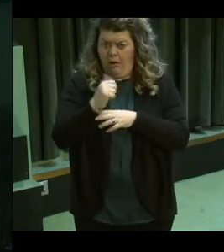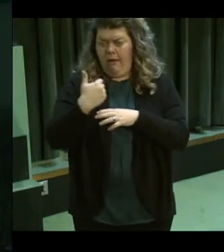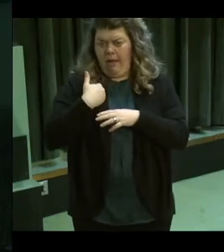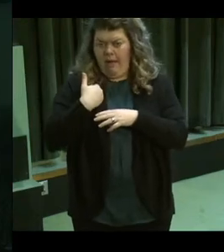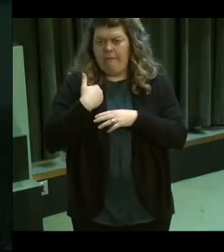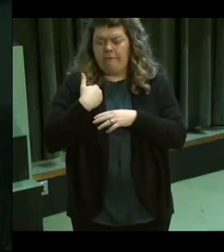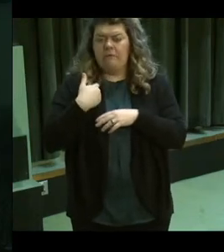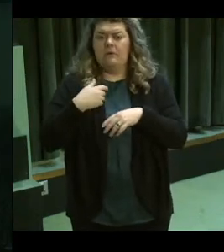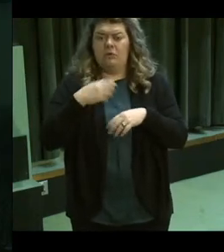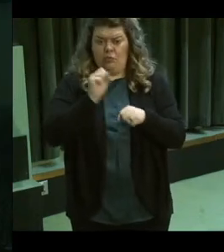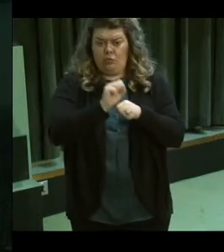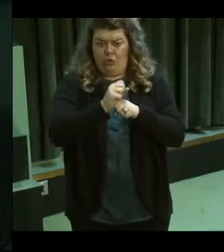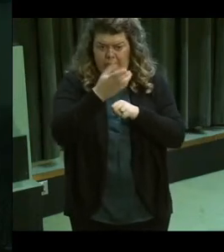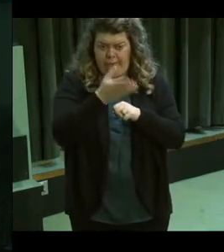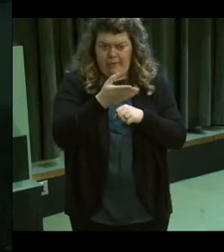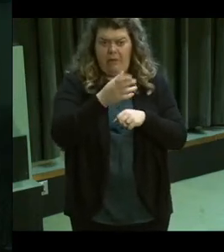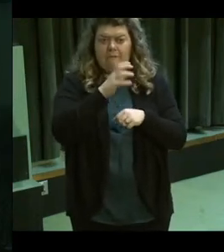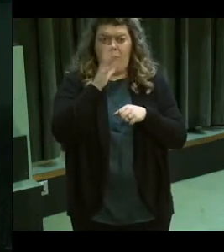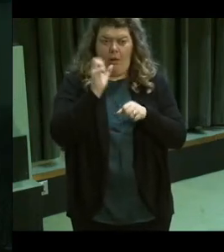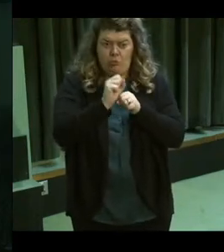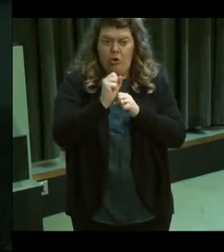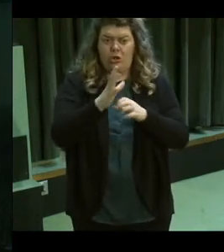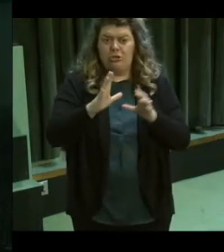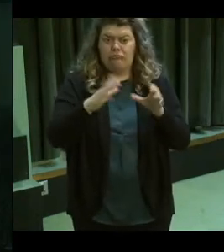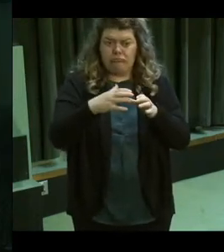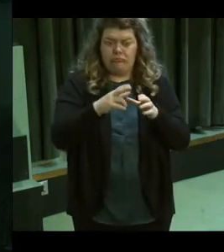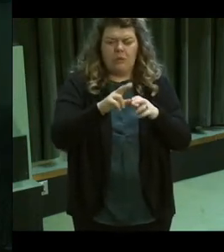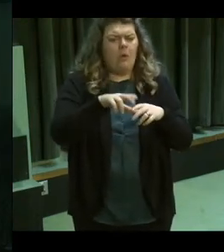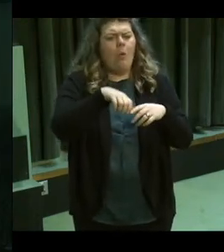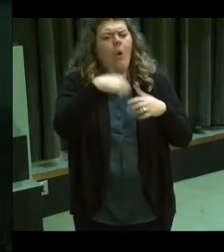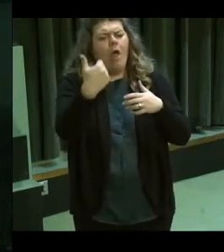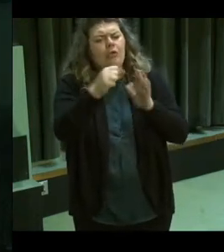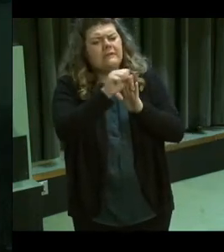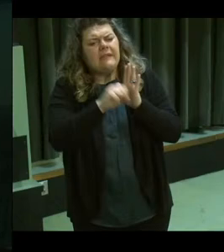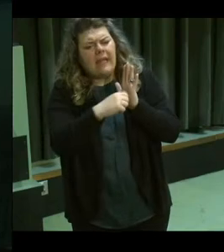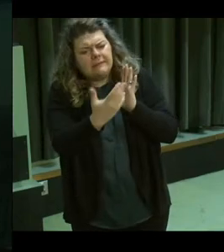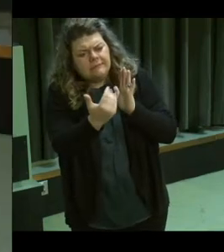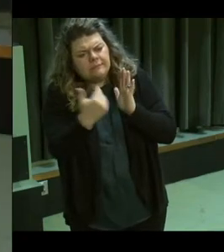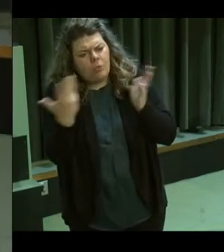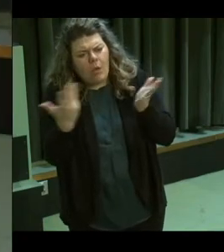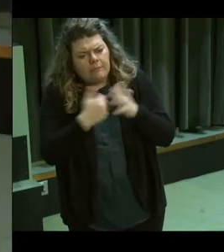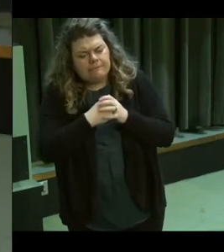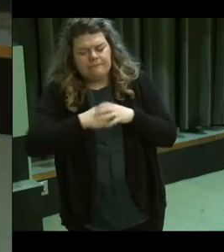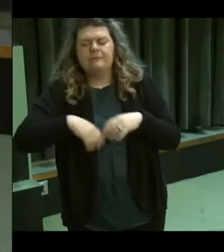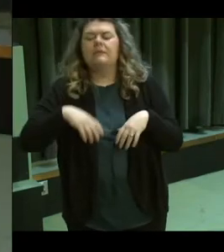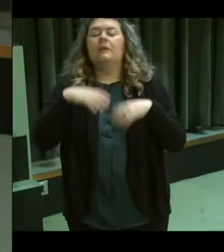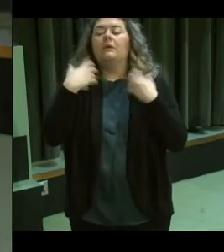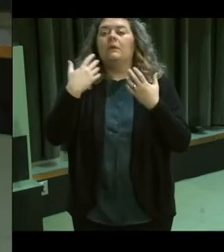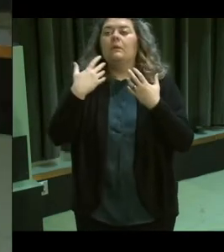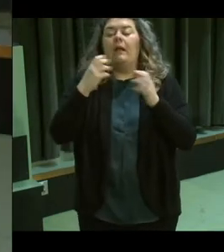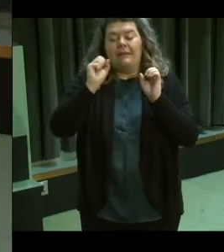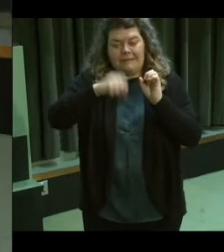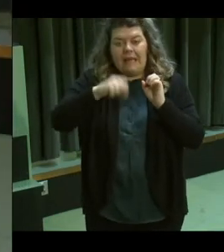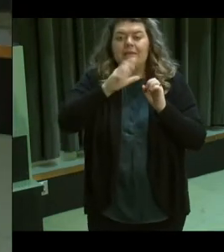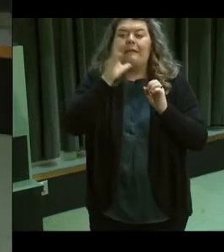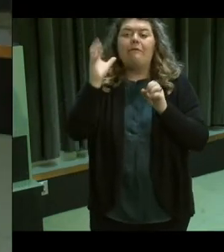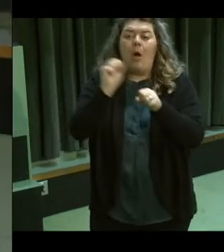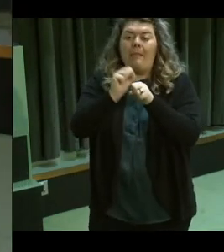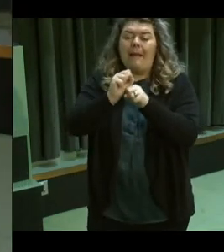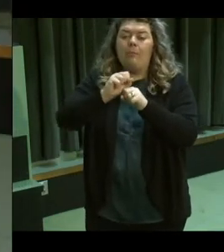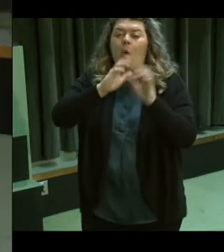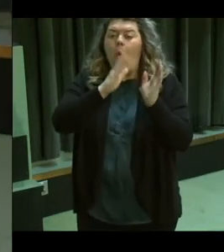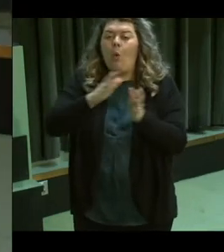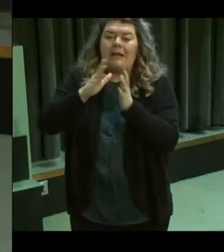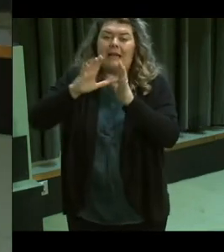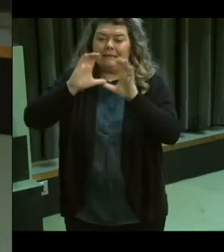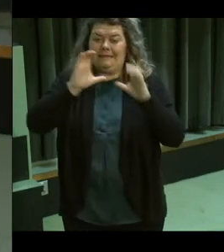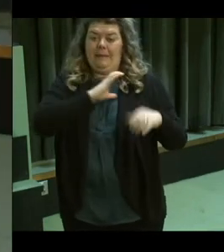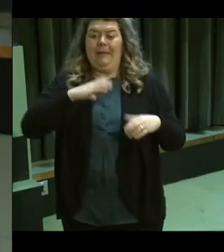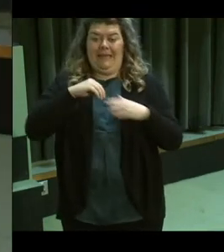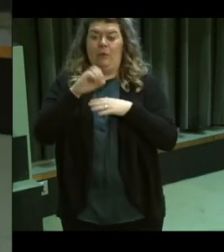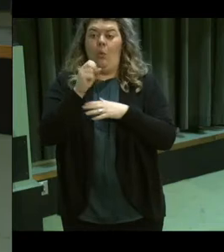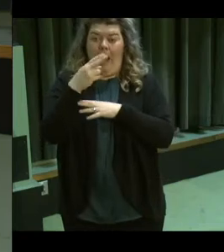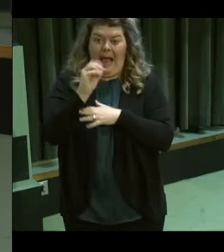Immokalee, where else?